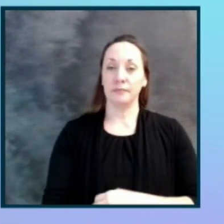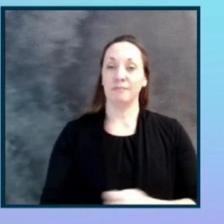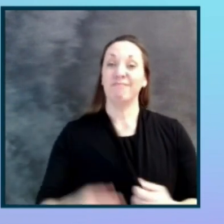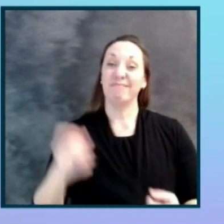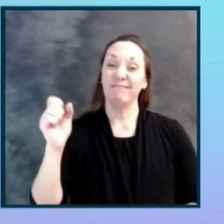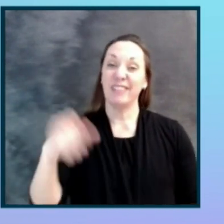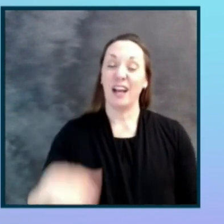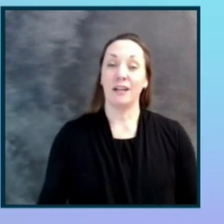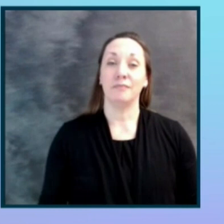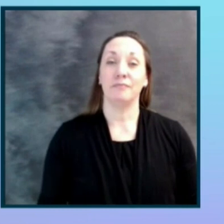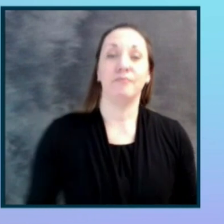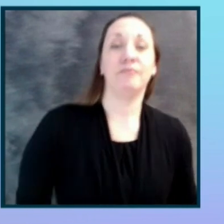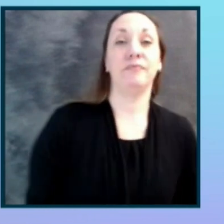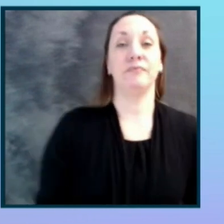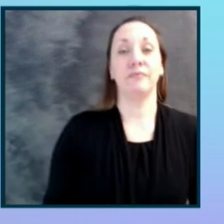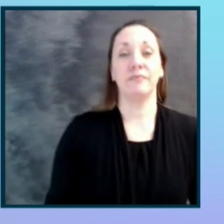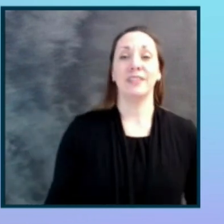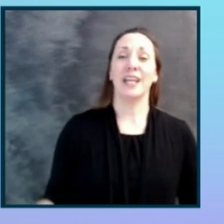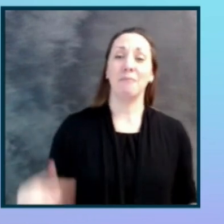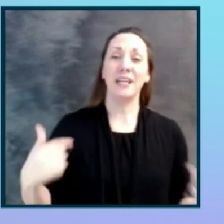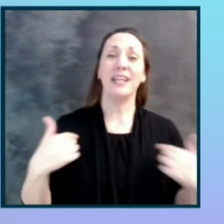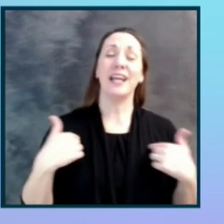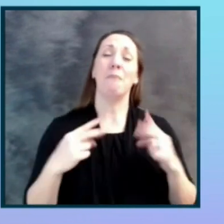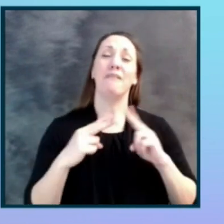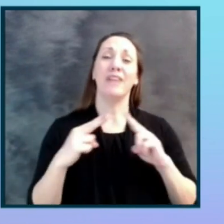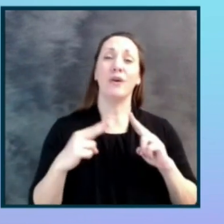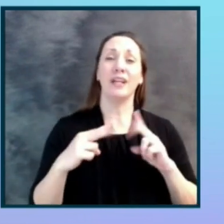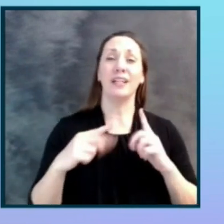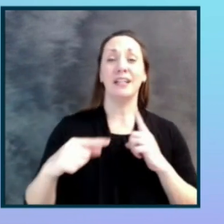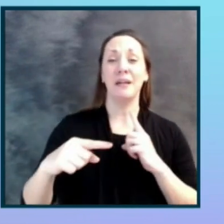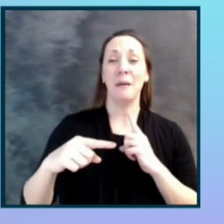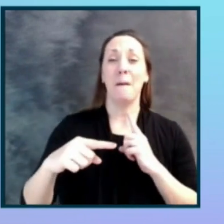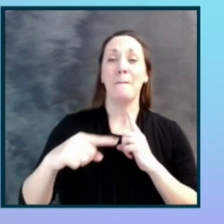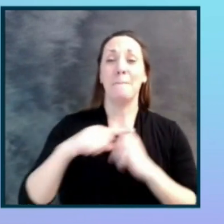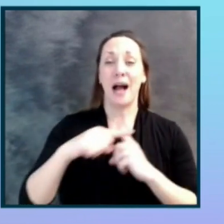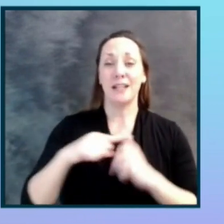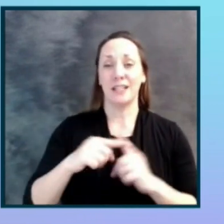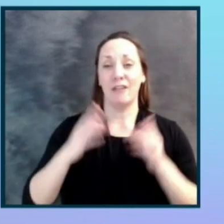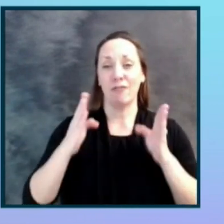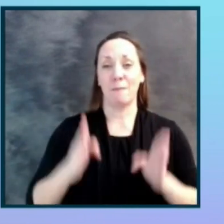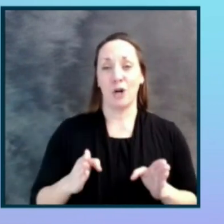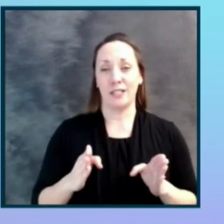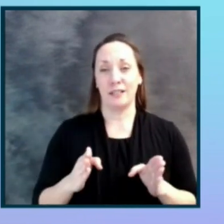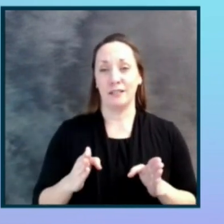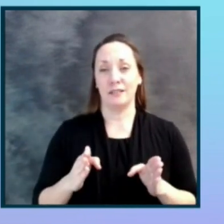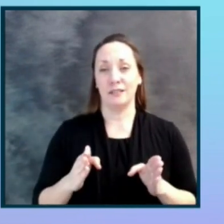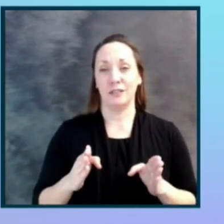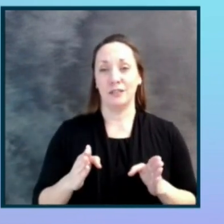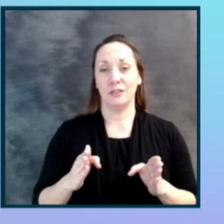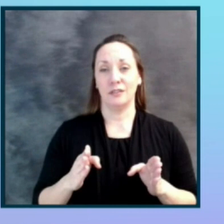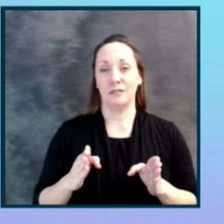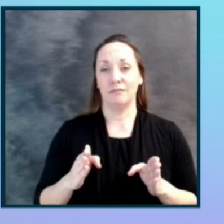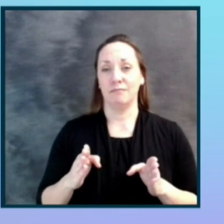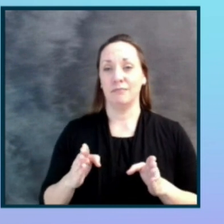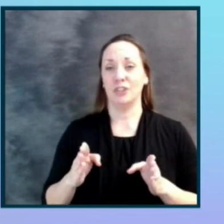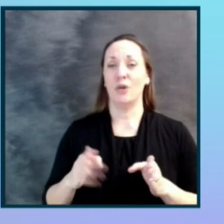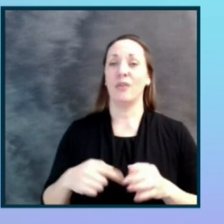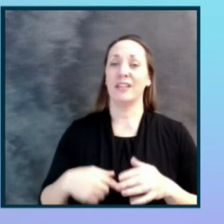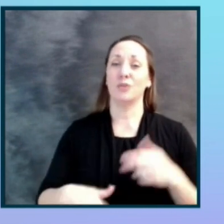I'm like a super positive person. So it it was difficult, this was a difficult one, as I said, right at the outset to share, because